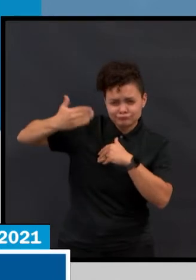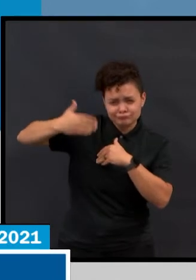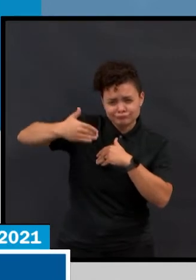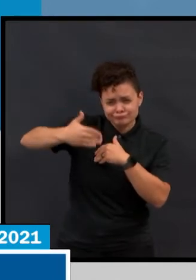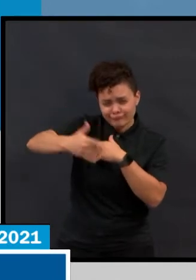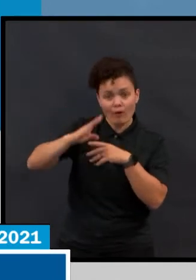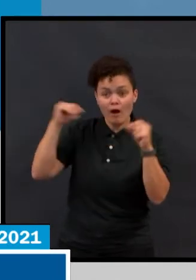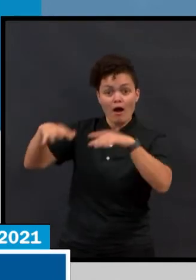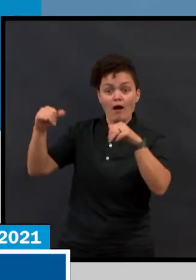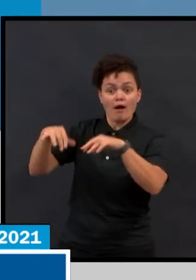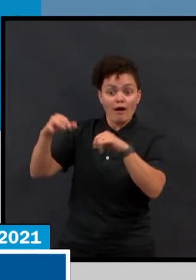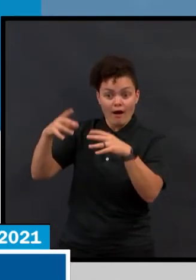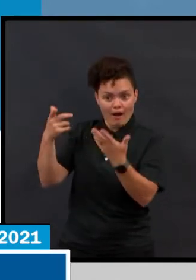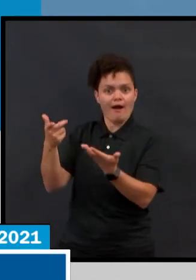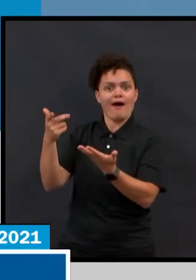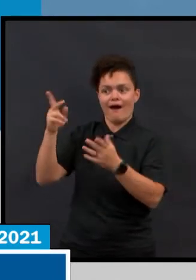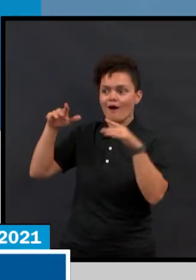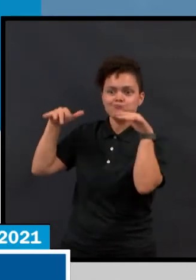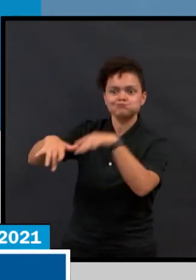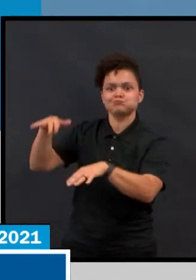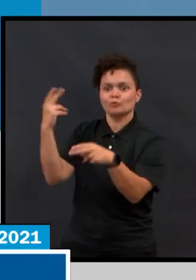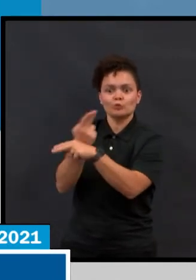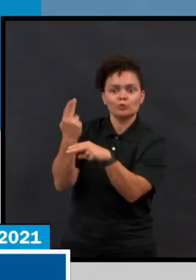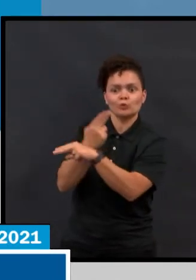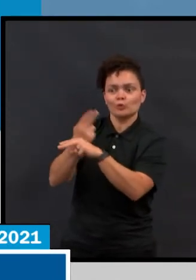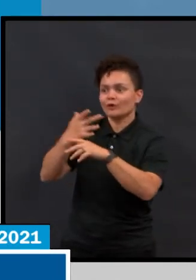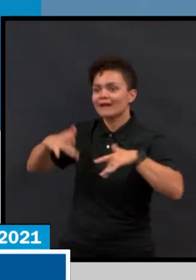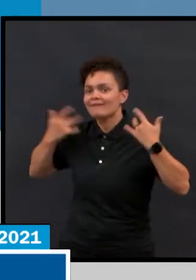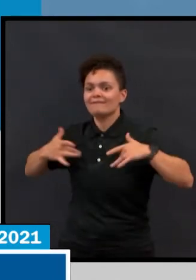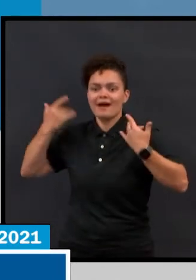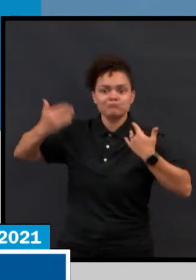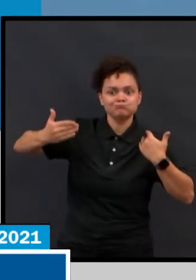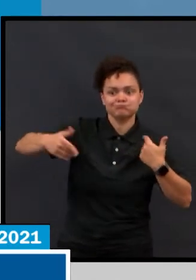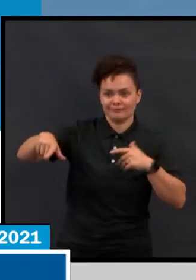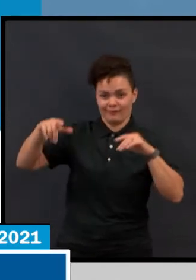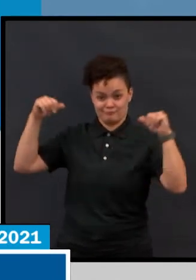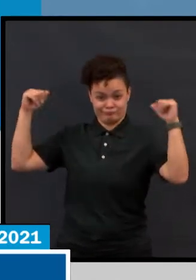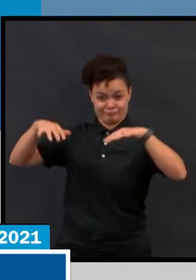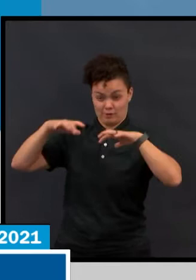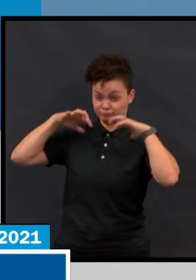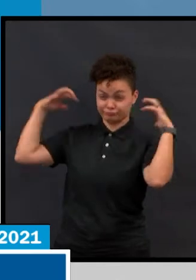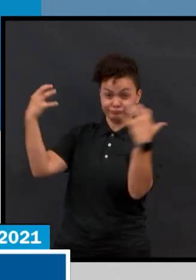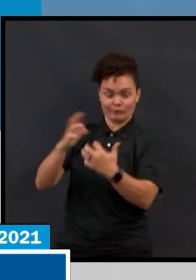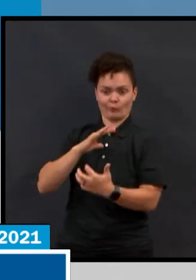conventions and business investments as well as concerts that today either we can't host during